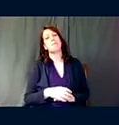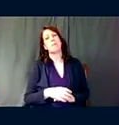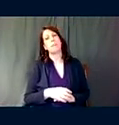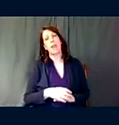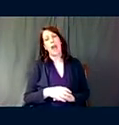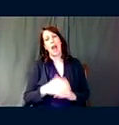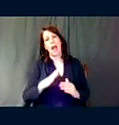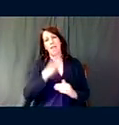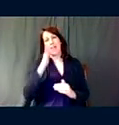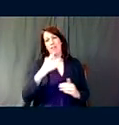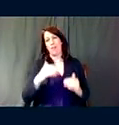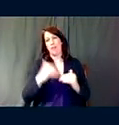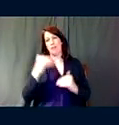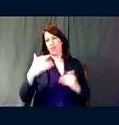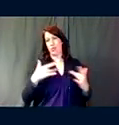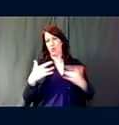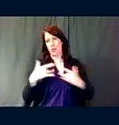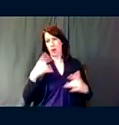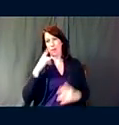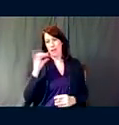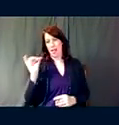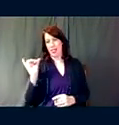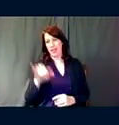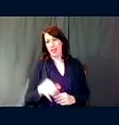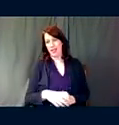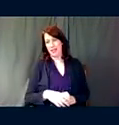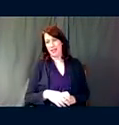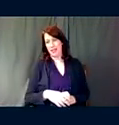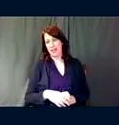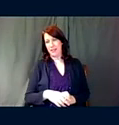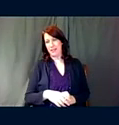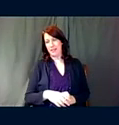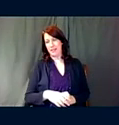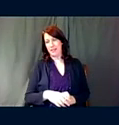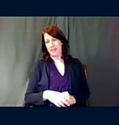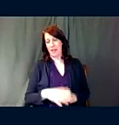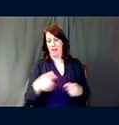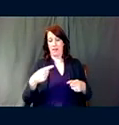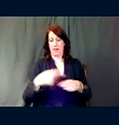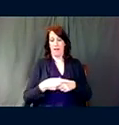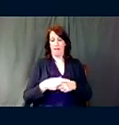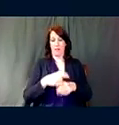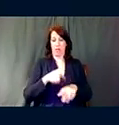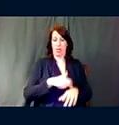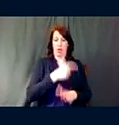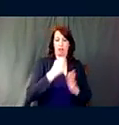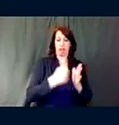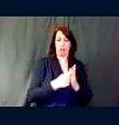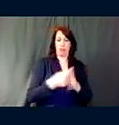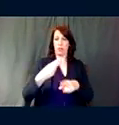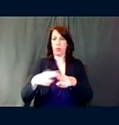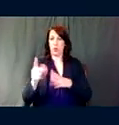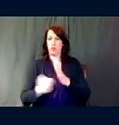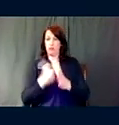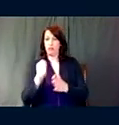SO, I'VE NEVER BEEN TOO WORRIED ABOUT THAT, SORT OF THE CONFLICT BETWEEN LONG TERM AND